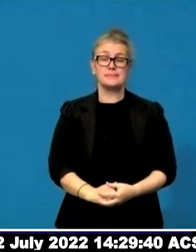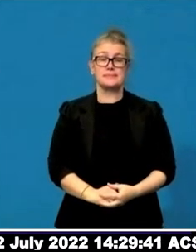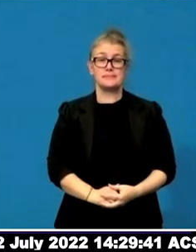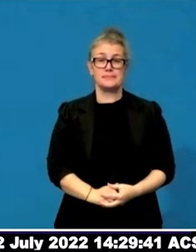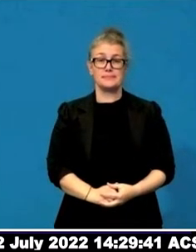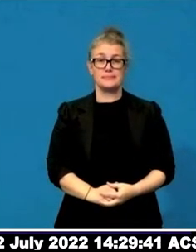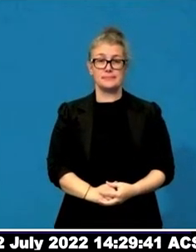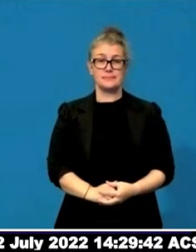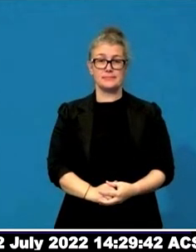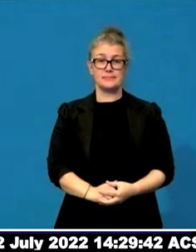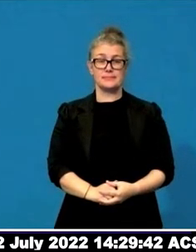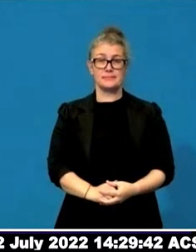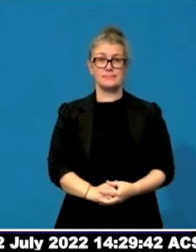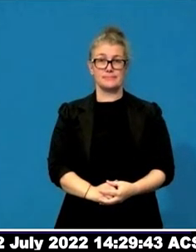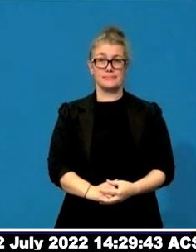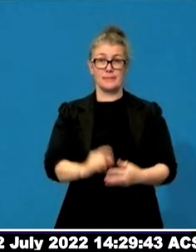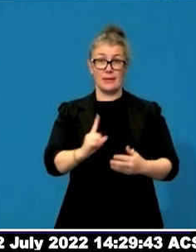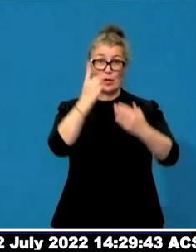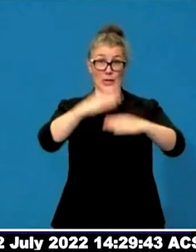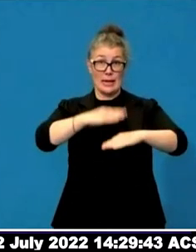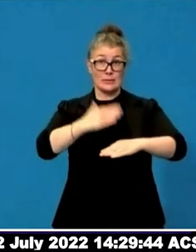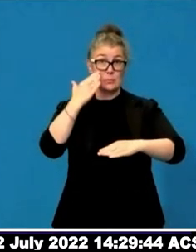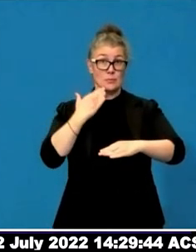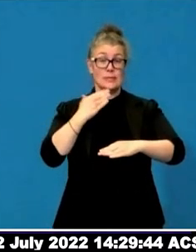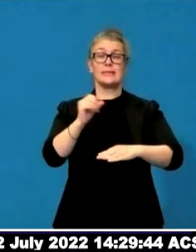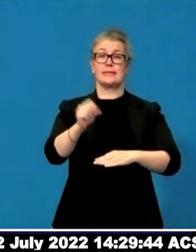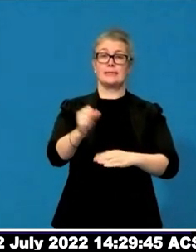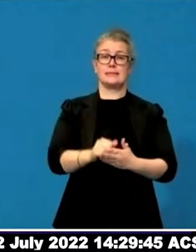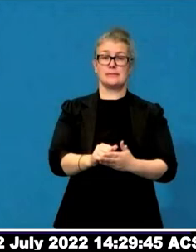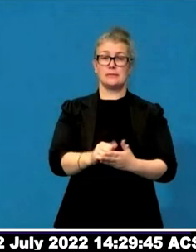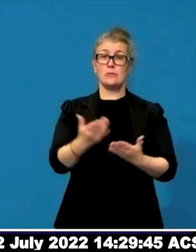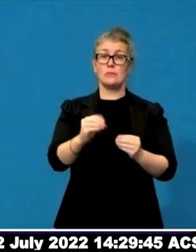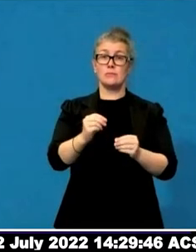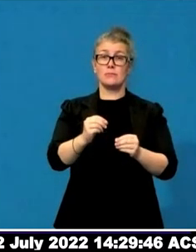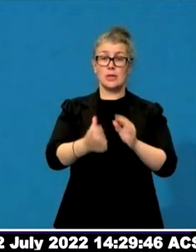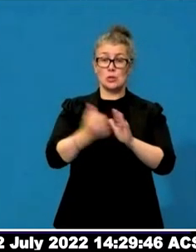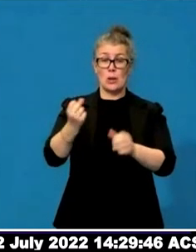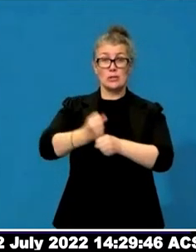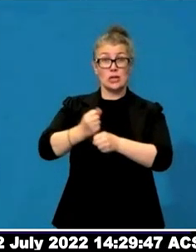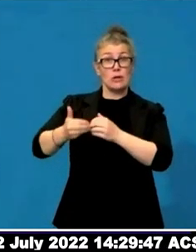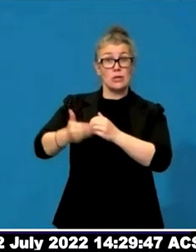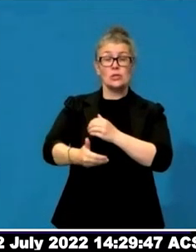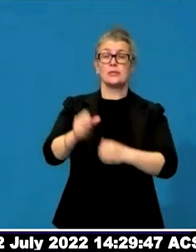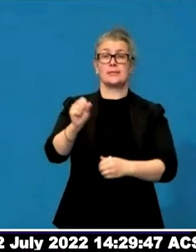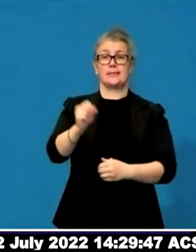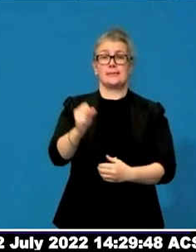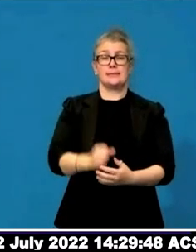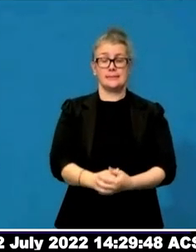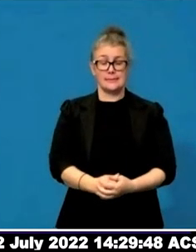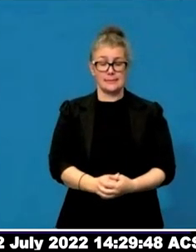You're a First Nations woman? Yes, I am. And you come from the Stolen Generation? Yes. When did you first set up the business